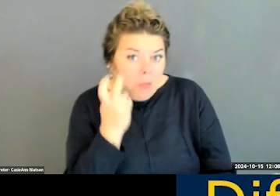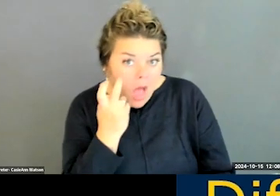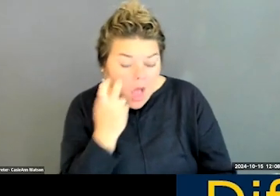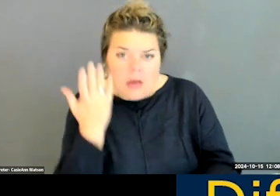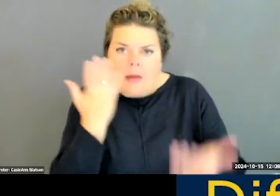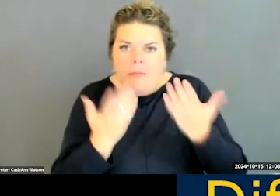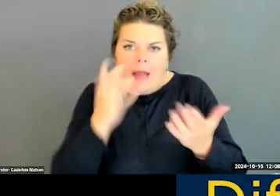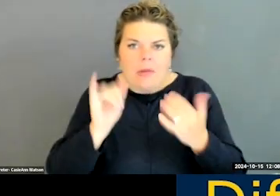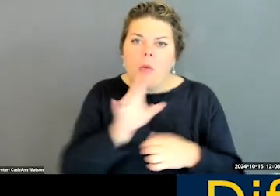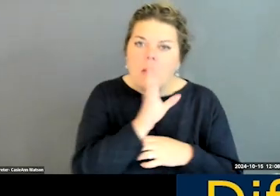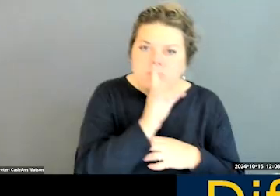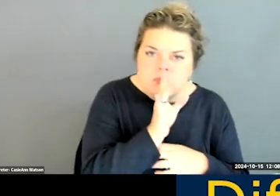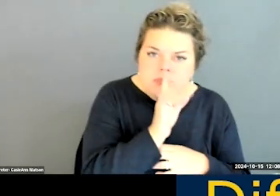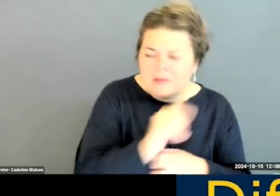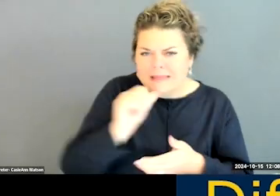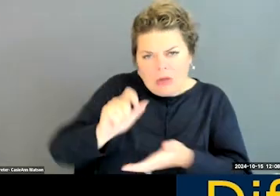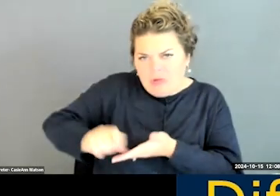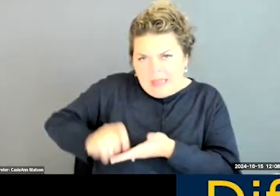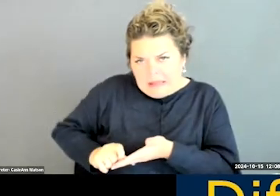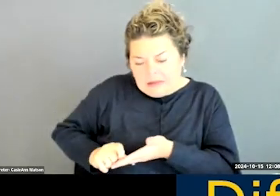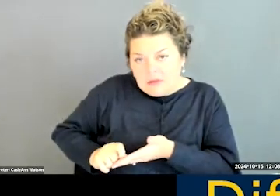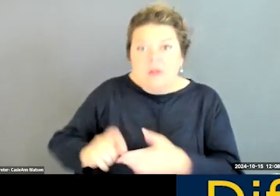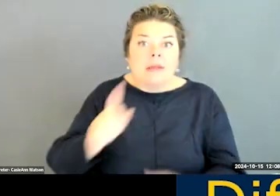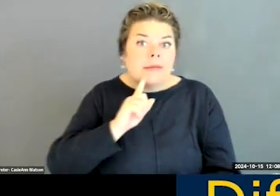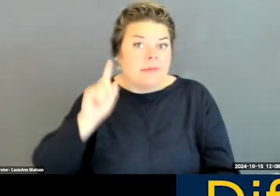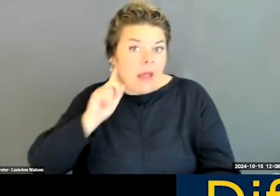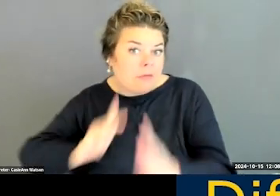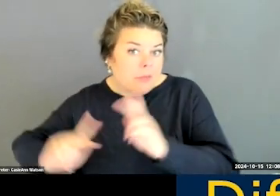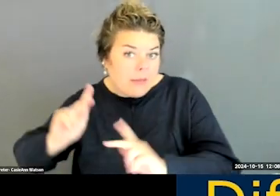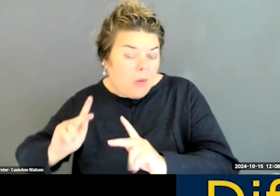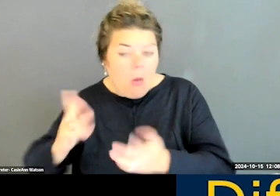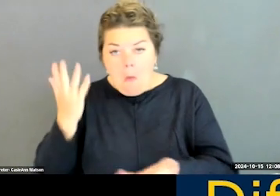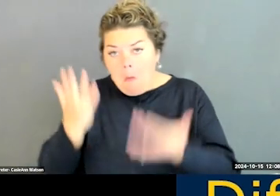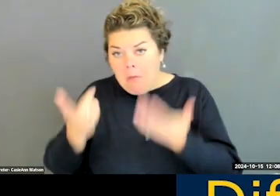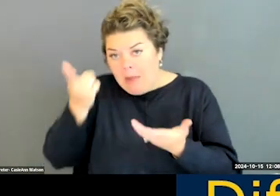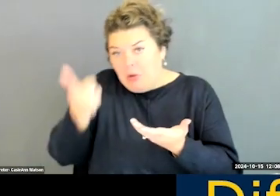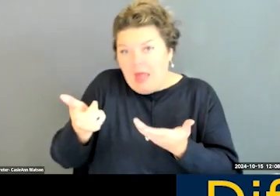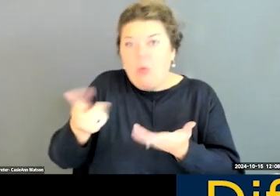audibly rather than in writing. Deaf people might give and receive information in writing